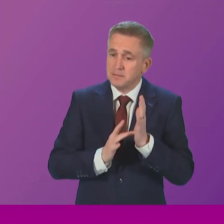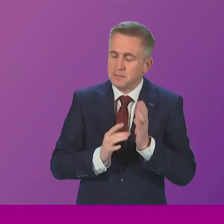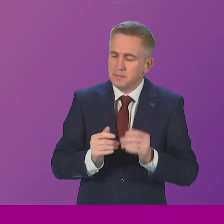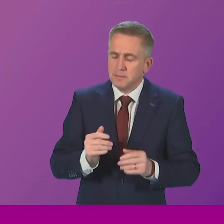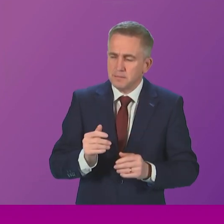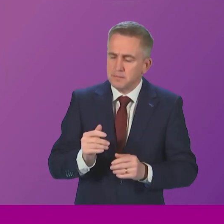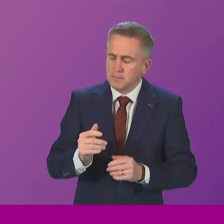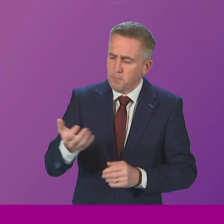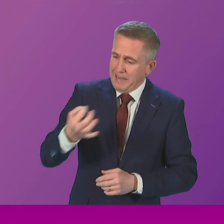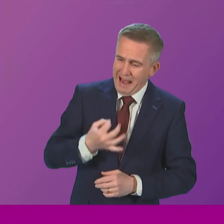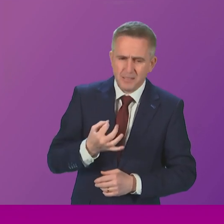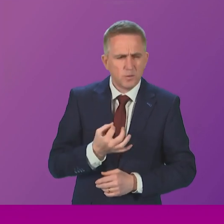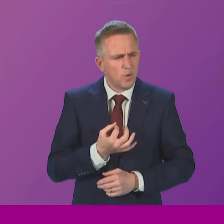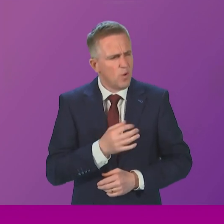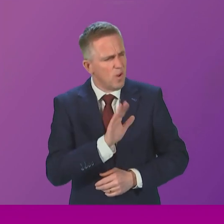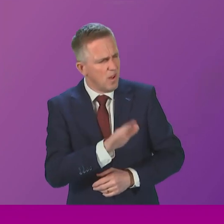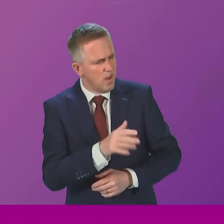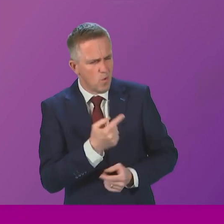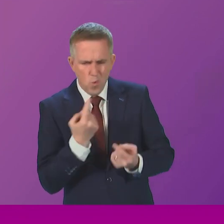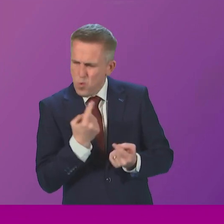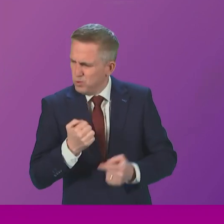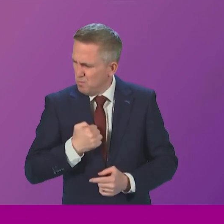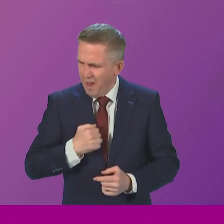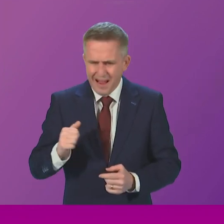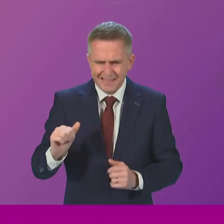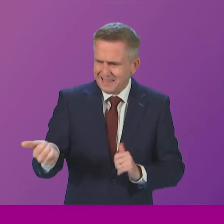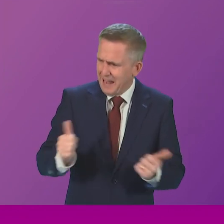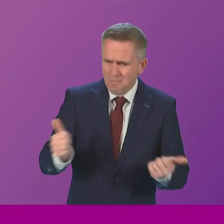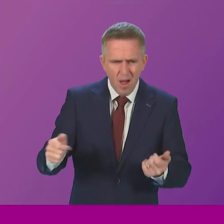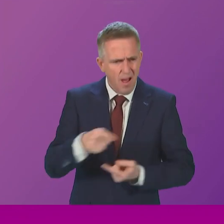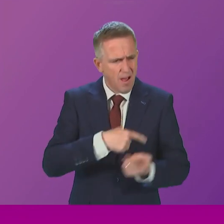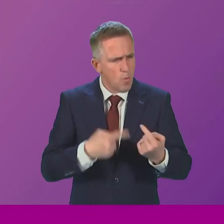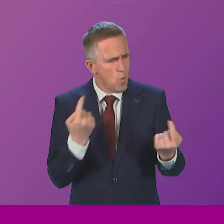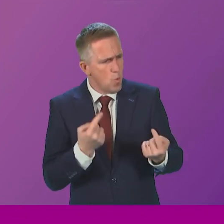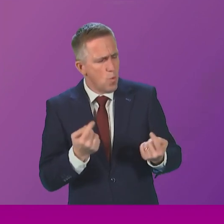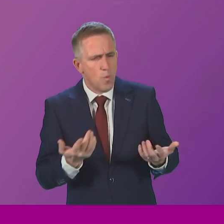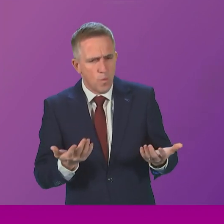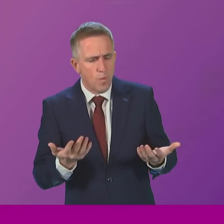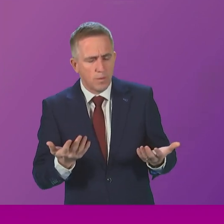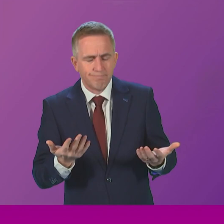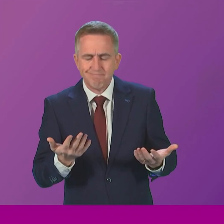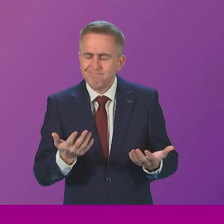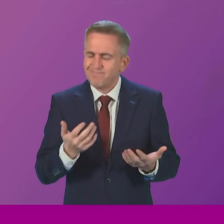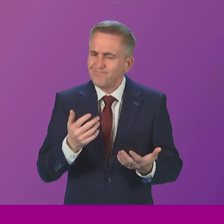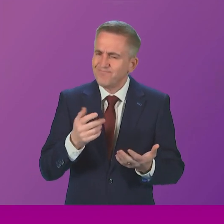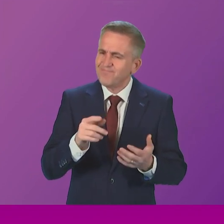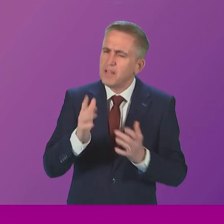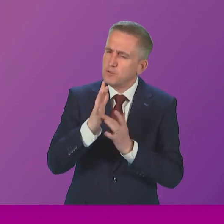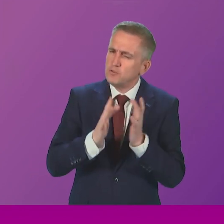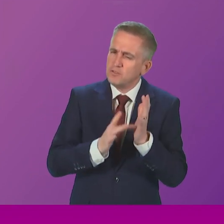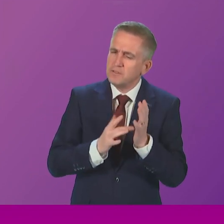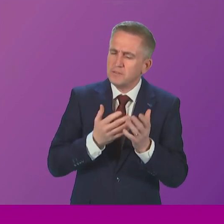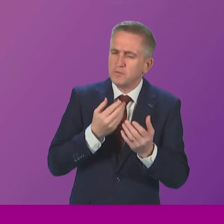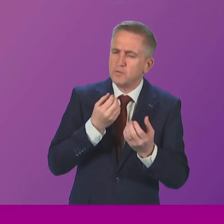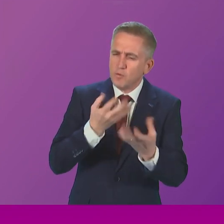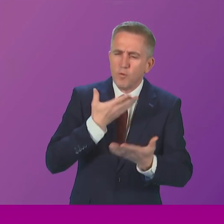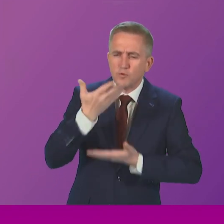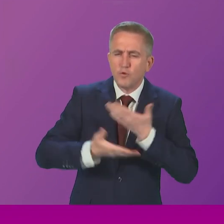“Who is my neighbour ”, tells the familiar story that we know as the Good Samaritan.